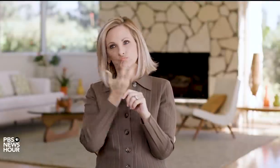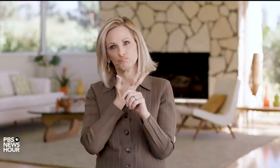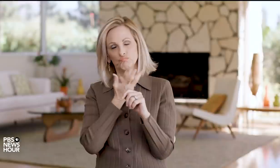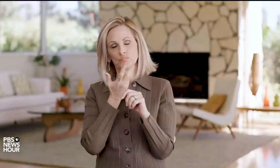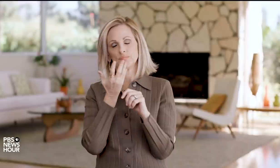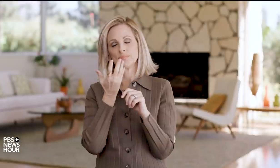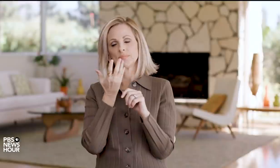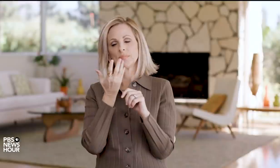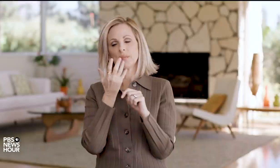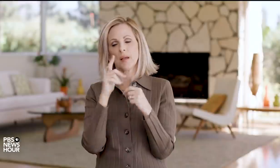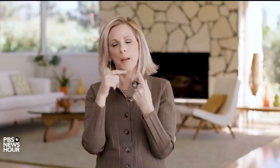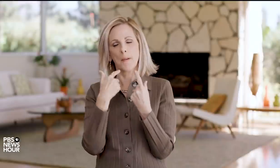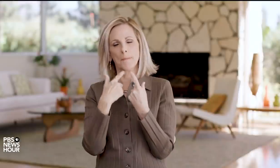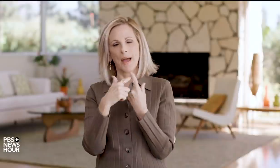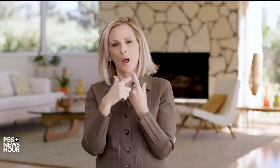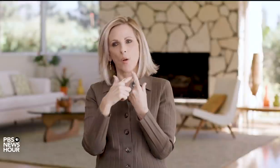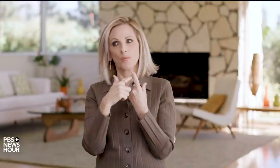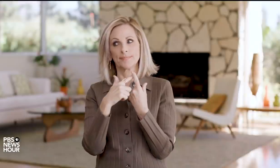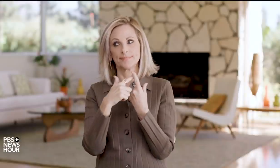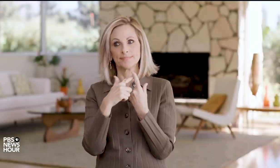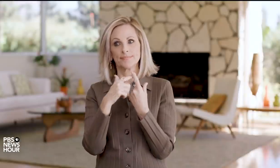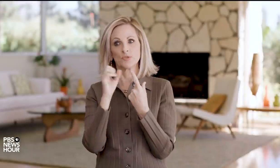Who let me know about the studios, thoughts of casting Troy